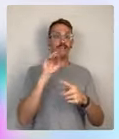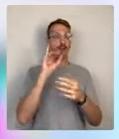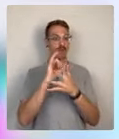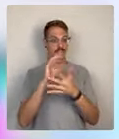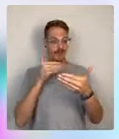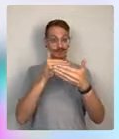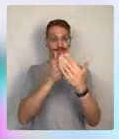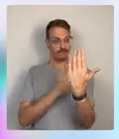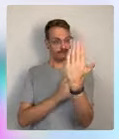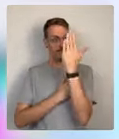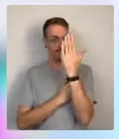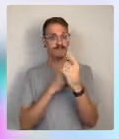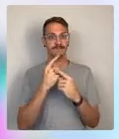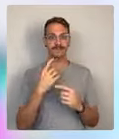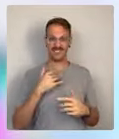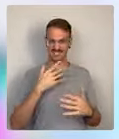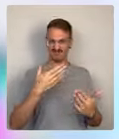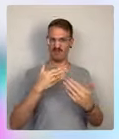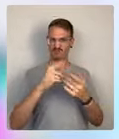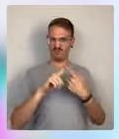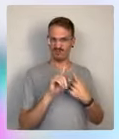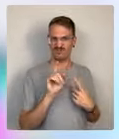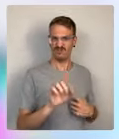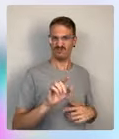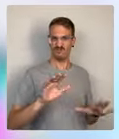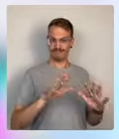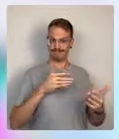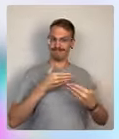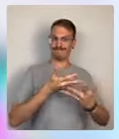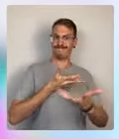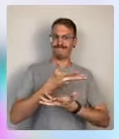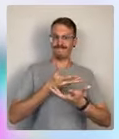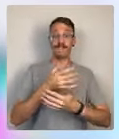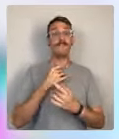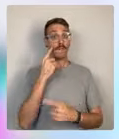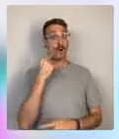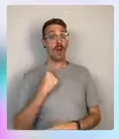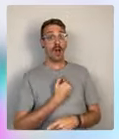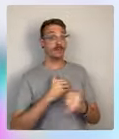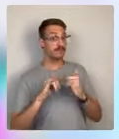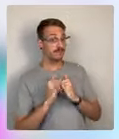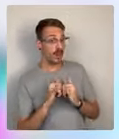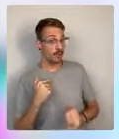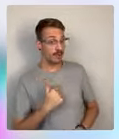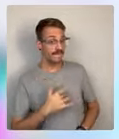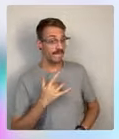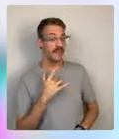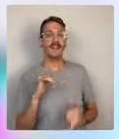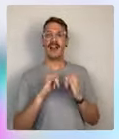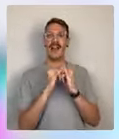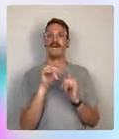In the VR space, the nature of that engagement happens up close and center, and I think for us, the way we think about this is